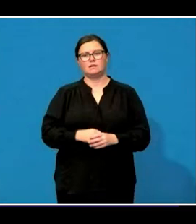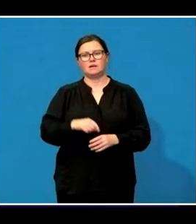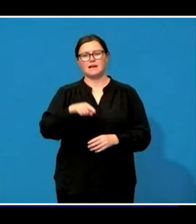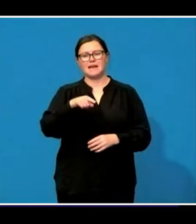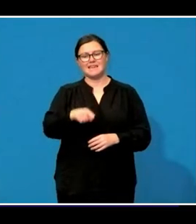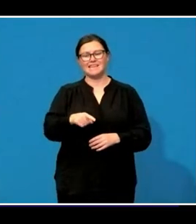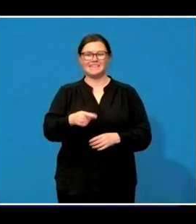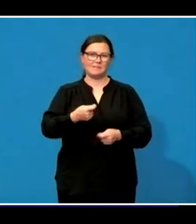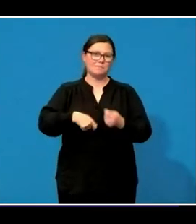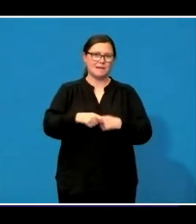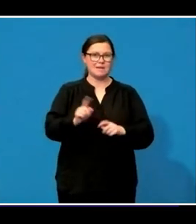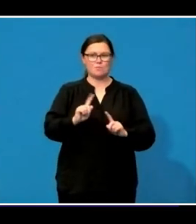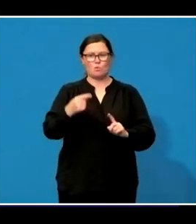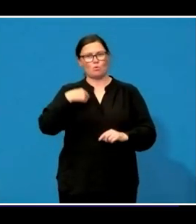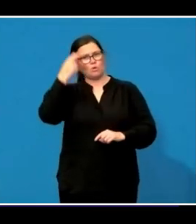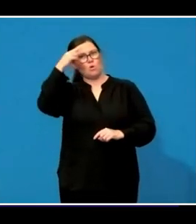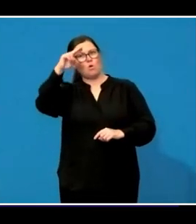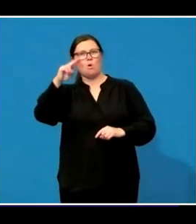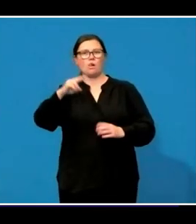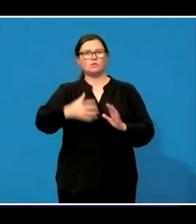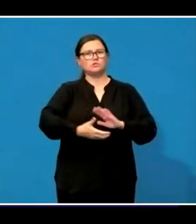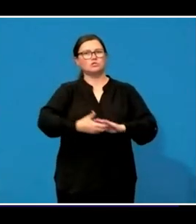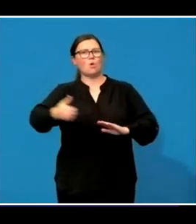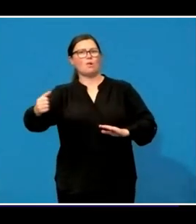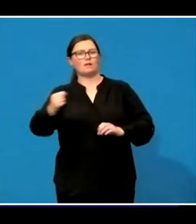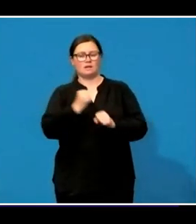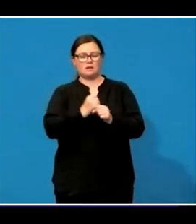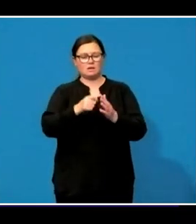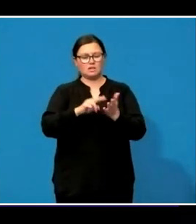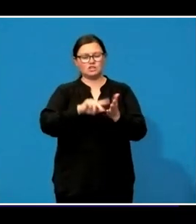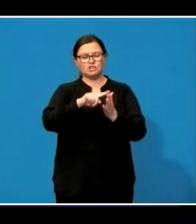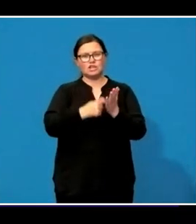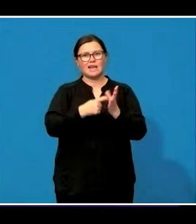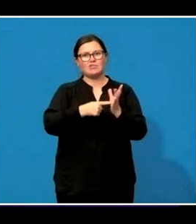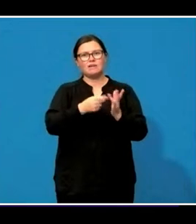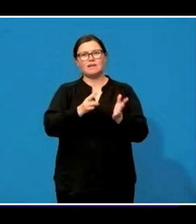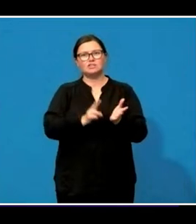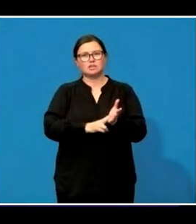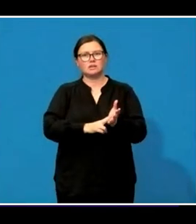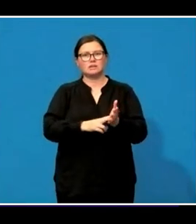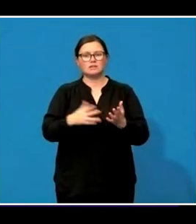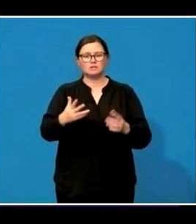Generation, even now when it is that people - young people, children, are being taken